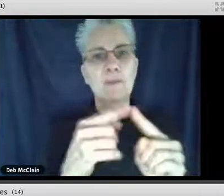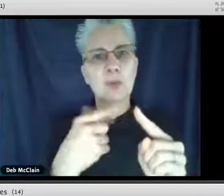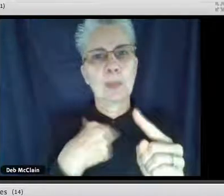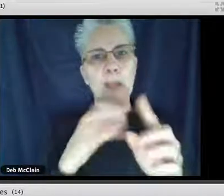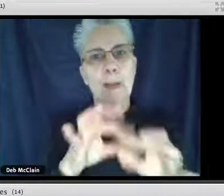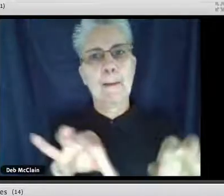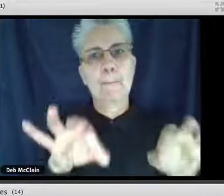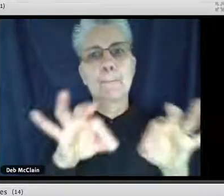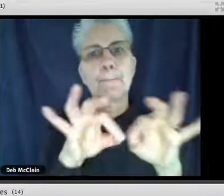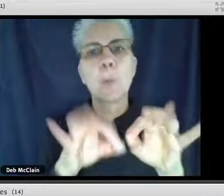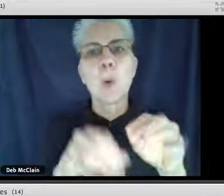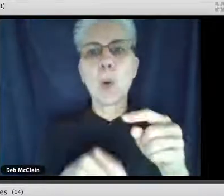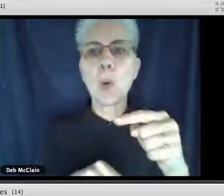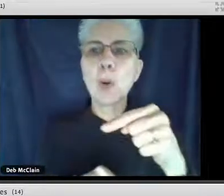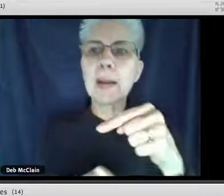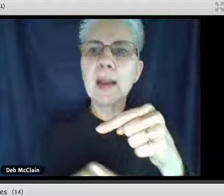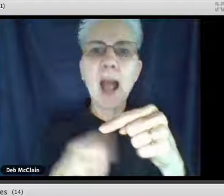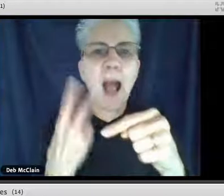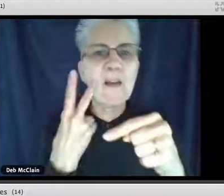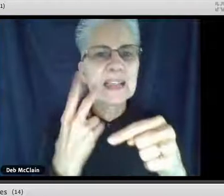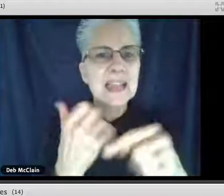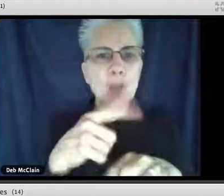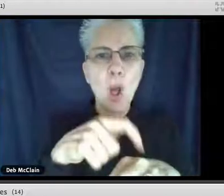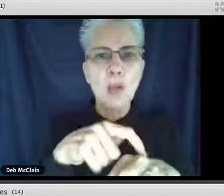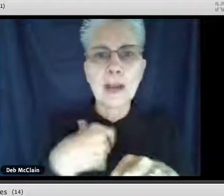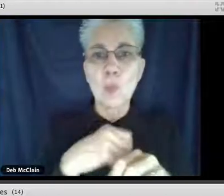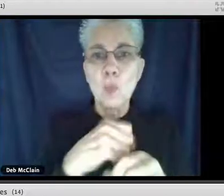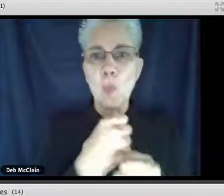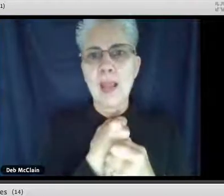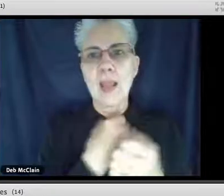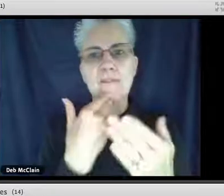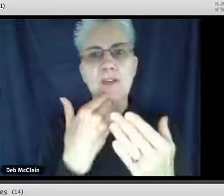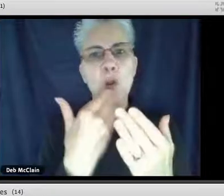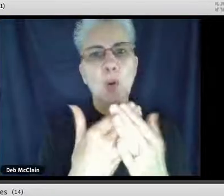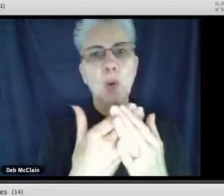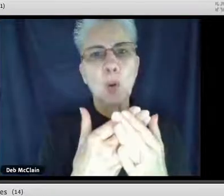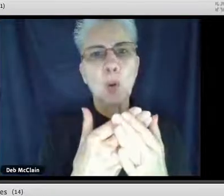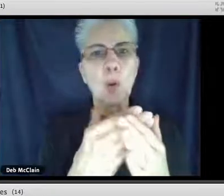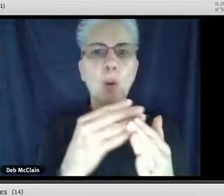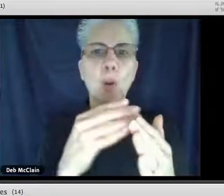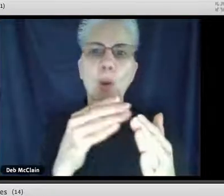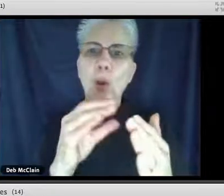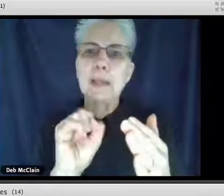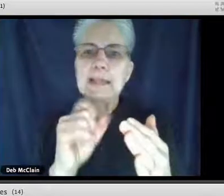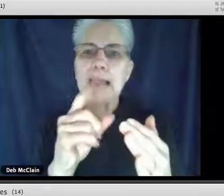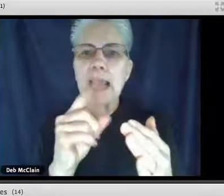as libraries, we... I see this all the time. We love a good slider. We don't want to choose. Everybody wants something on the front page,